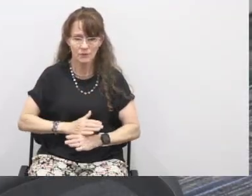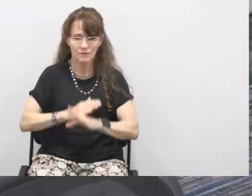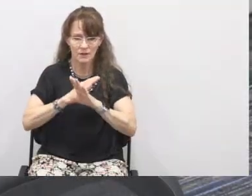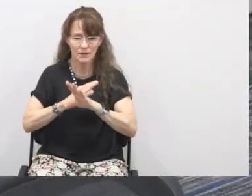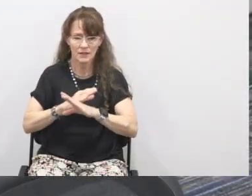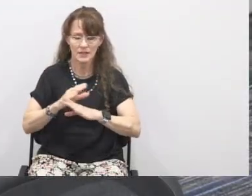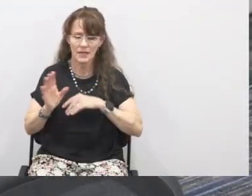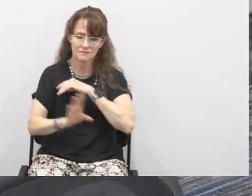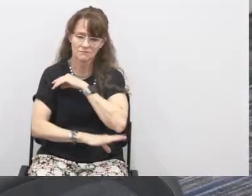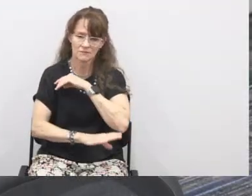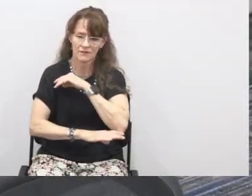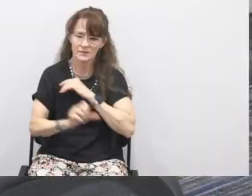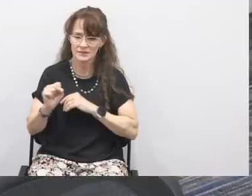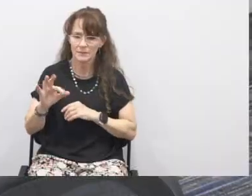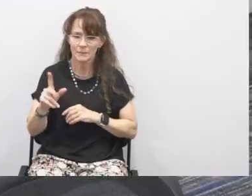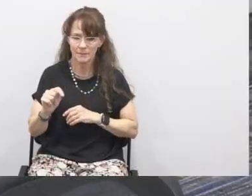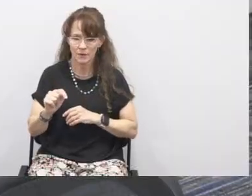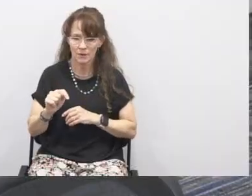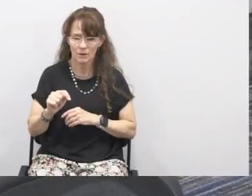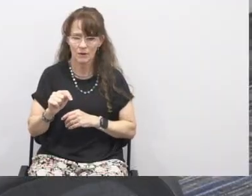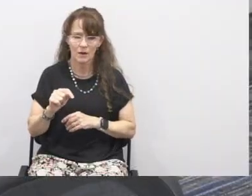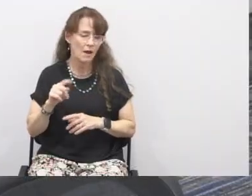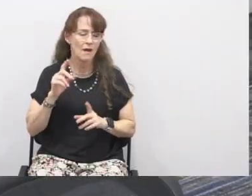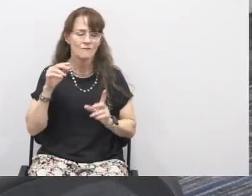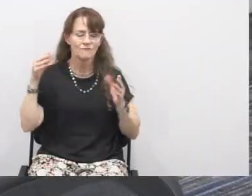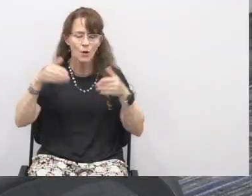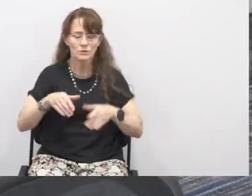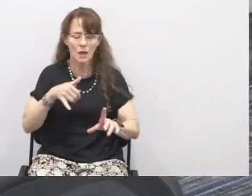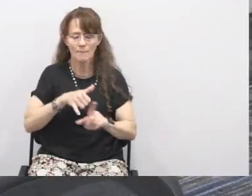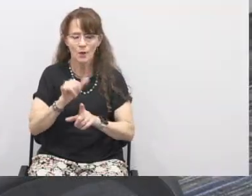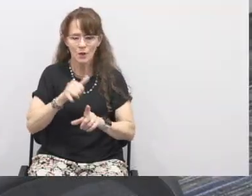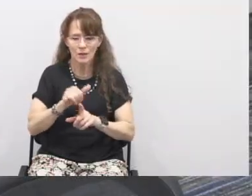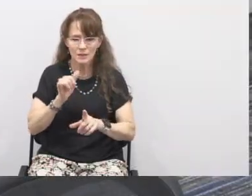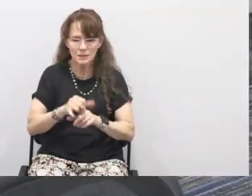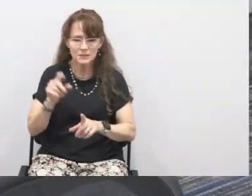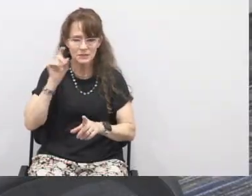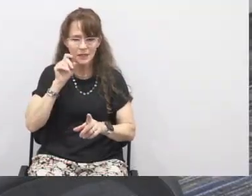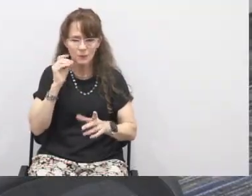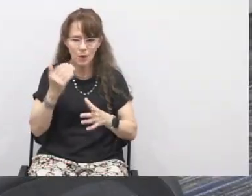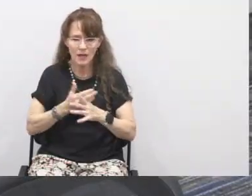and then focus on bullying, harassment prevention, sexual harassment prevention, and consent.